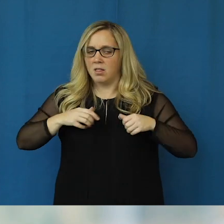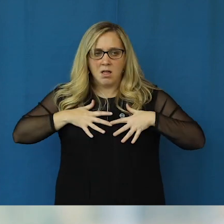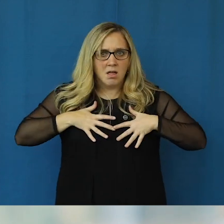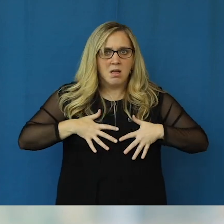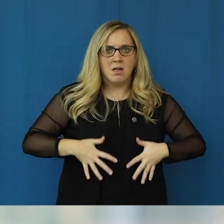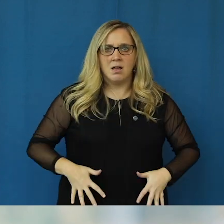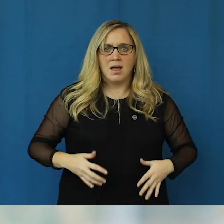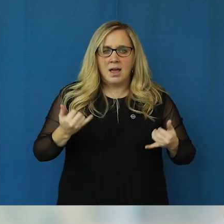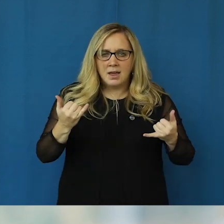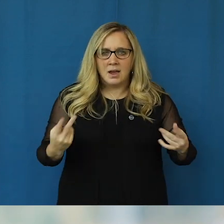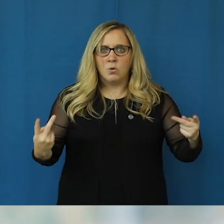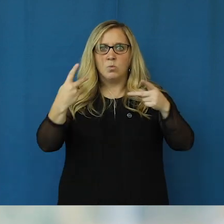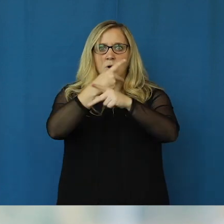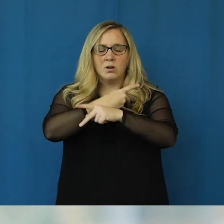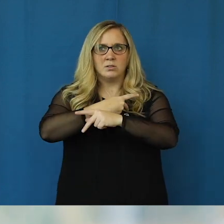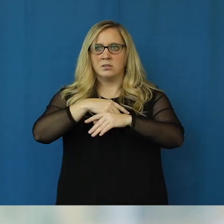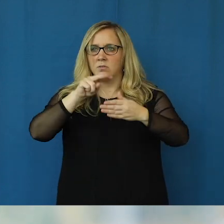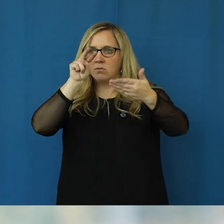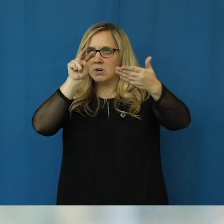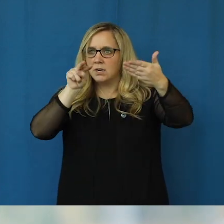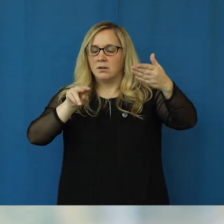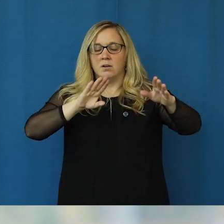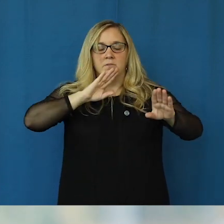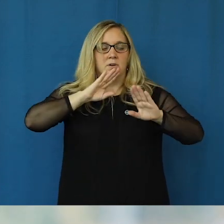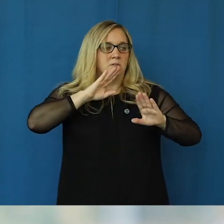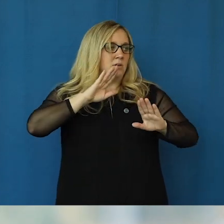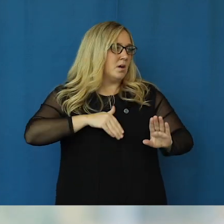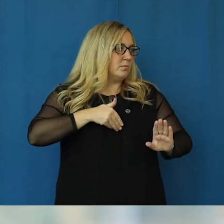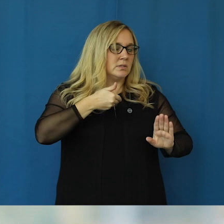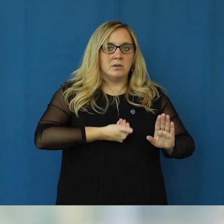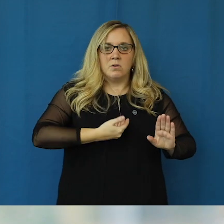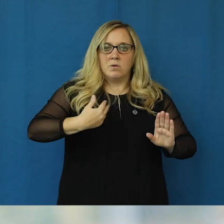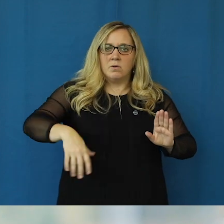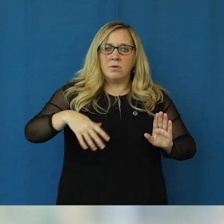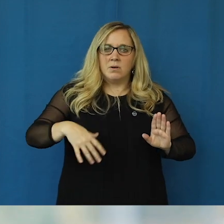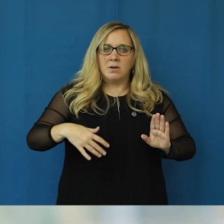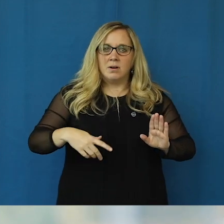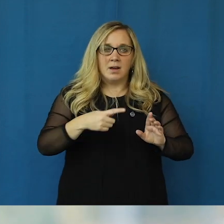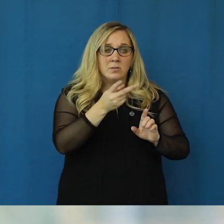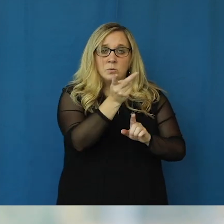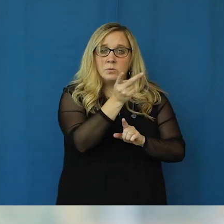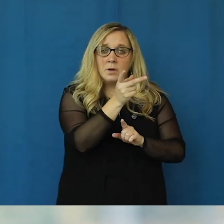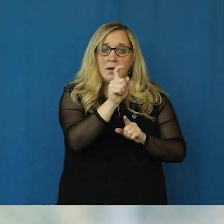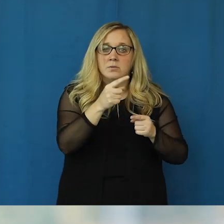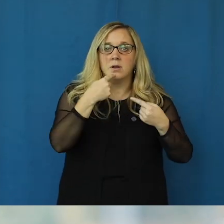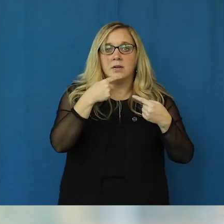that I was reading. I got frustrated, and I got upset. Hearing the sadness in their voices that they had to announce that another person